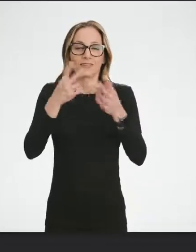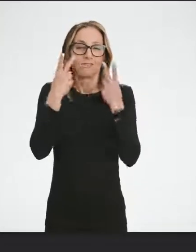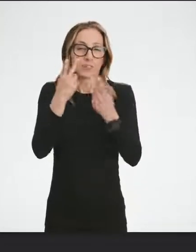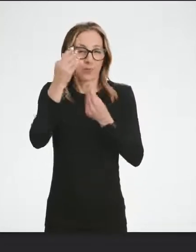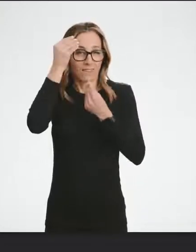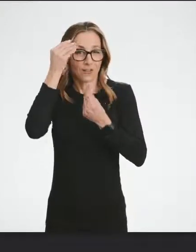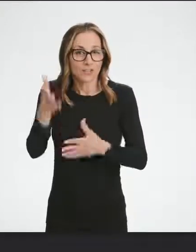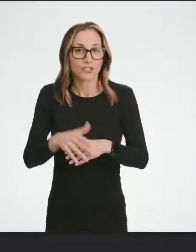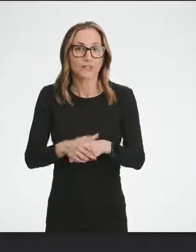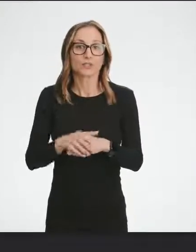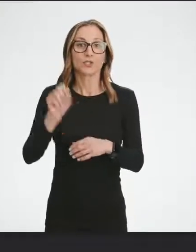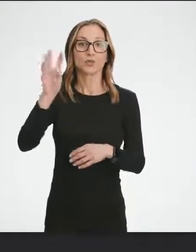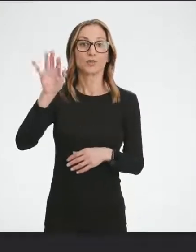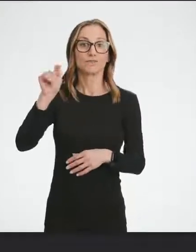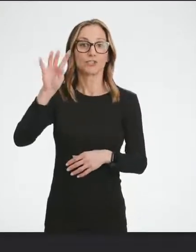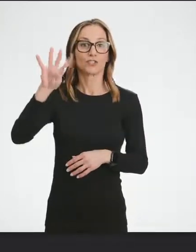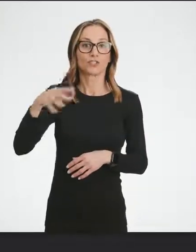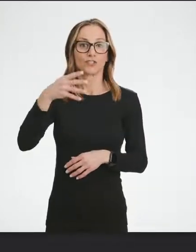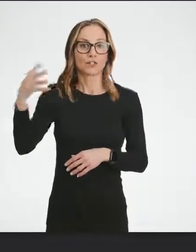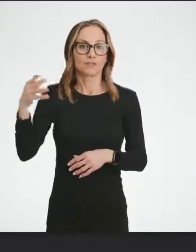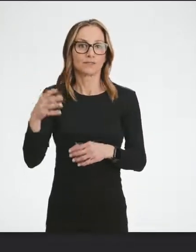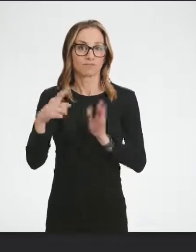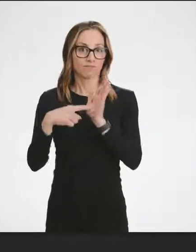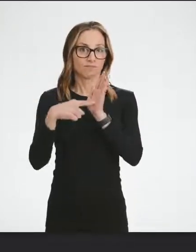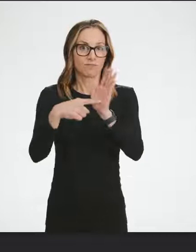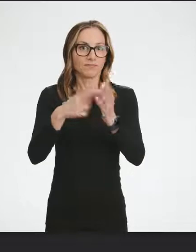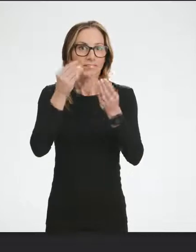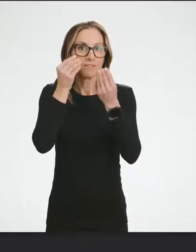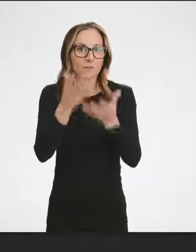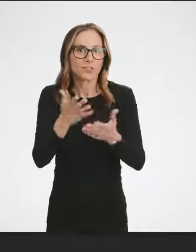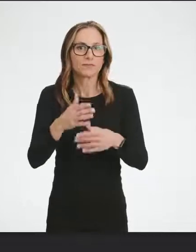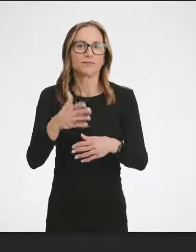Swift Chart lets you customize the presentation of information to best fit the needs of your